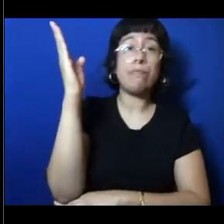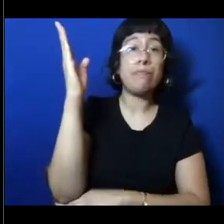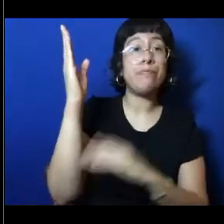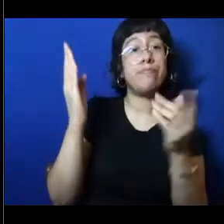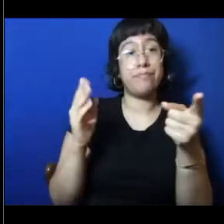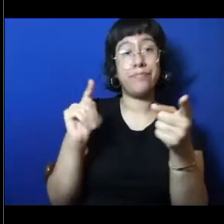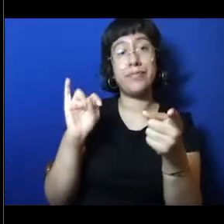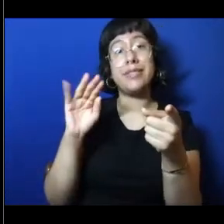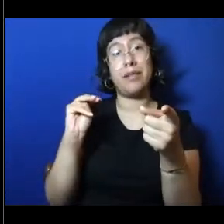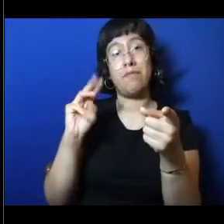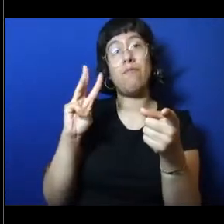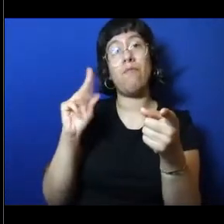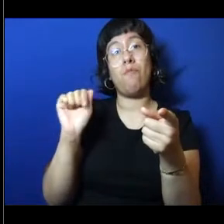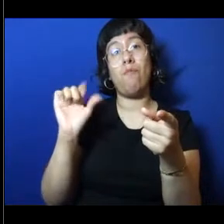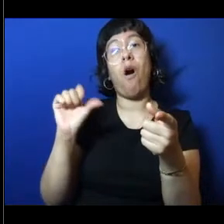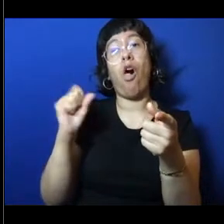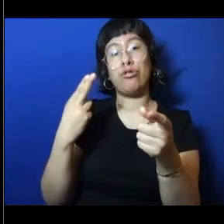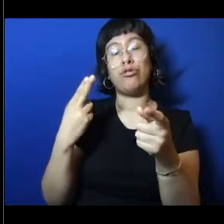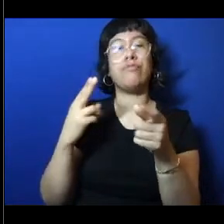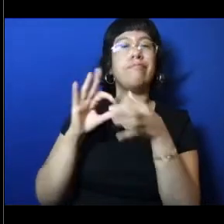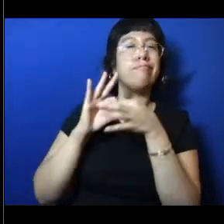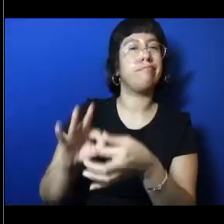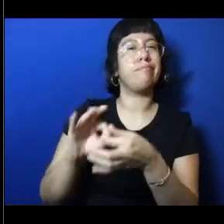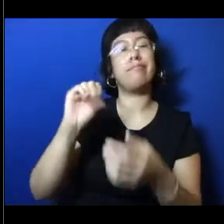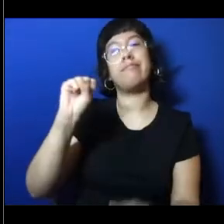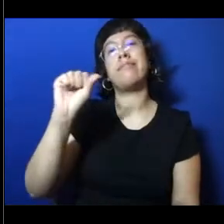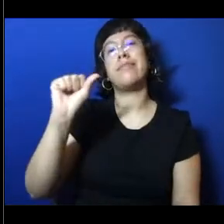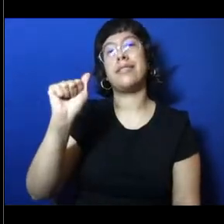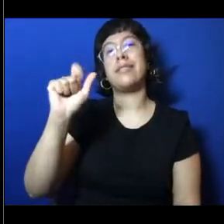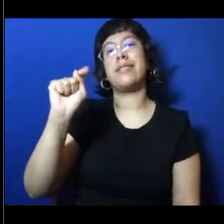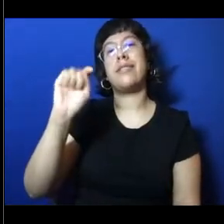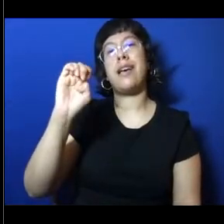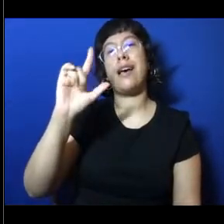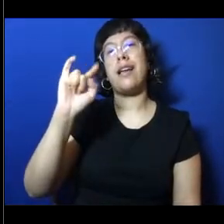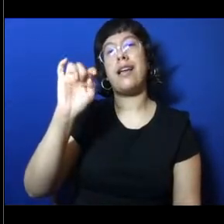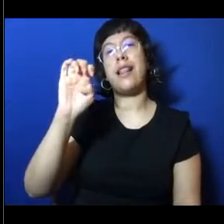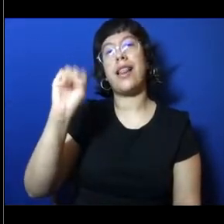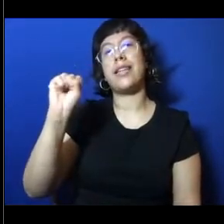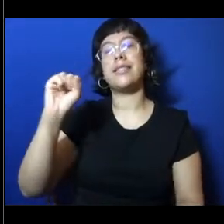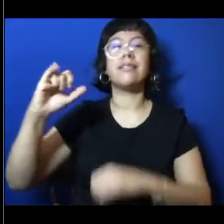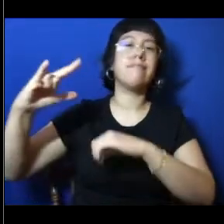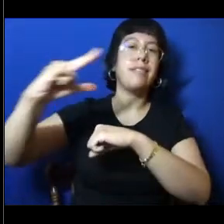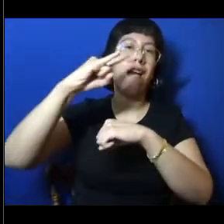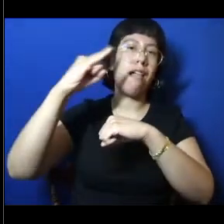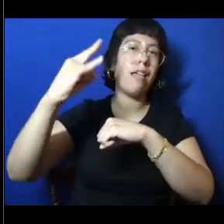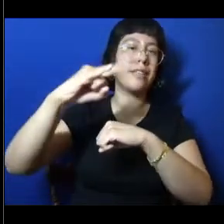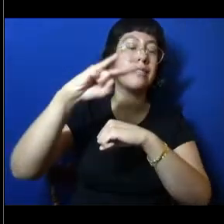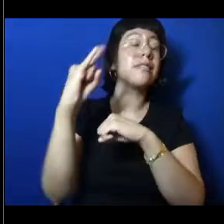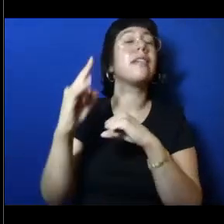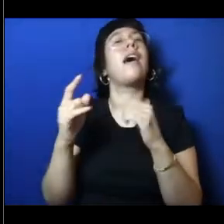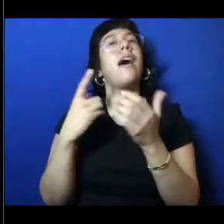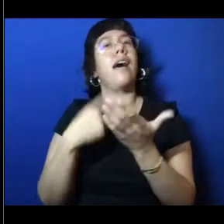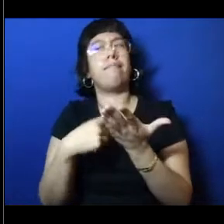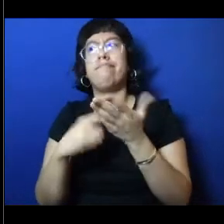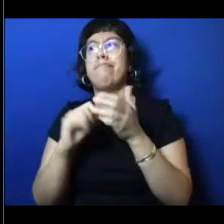Well, we'll be talking about NOAA's role in satellites and arc satellite architecture. We want to recognize that we're all coming